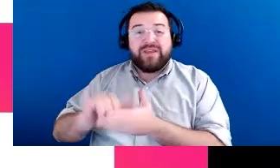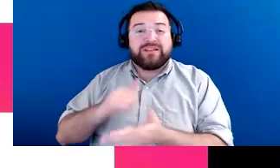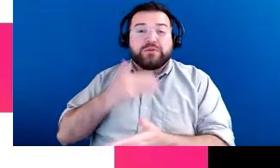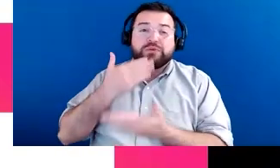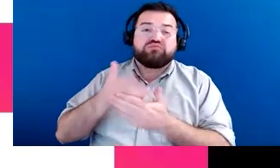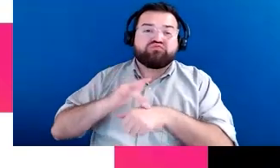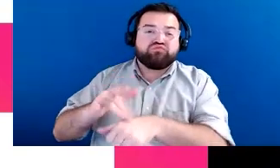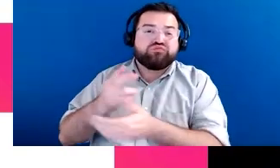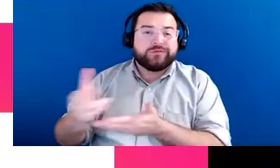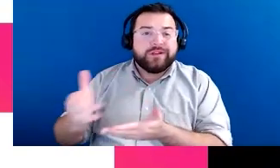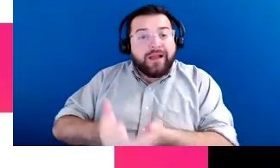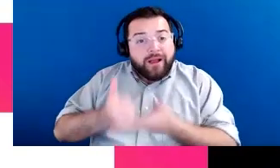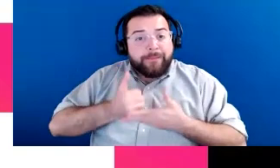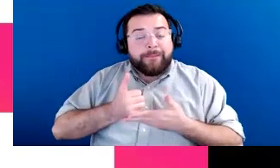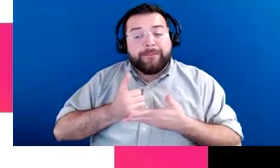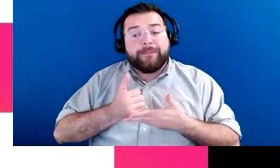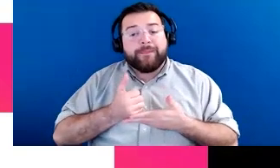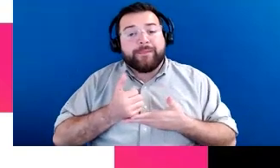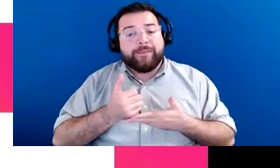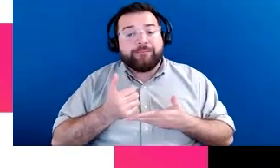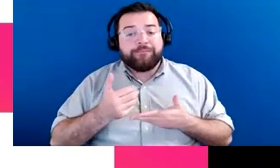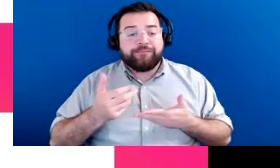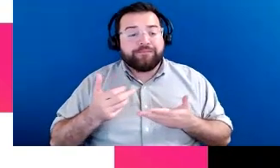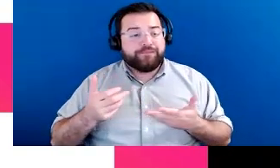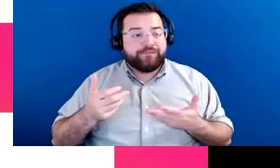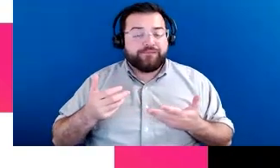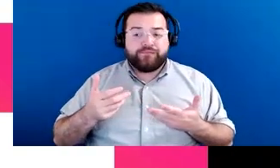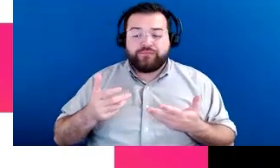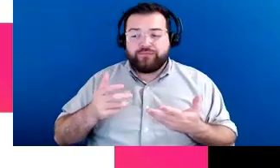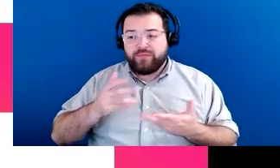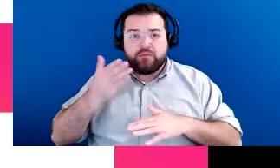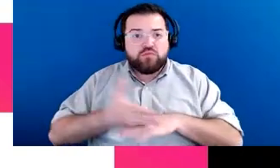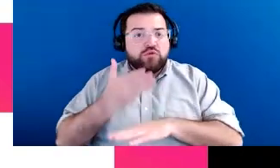to help us in our sort of improvement progress, process